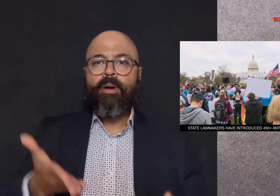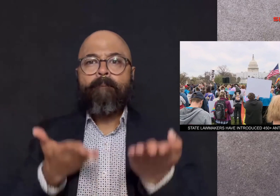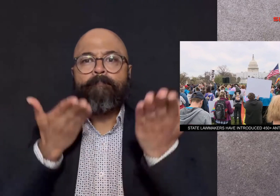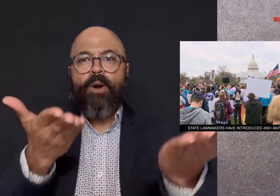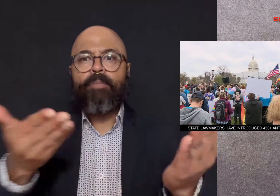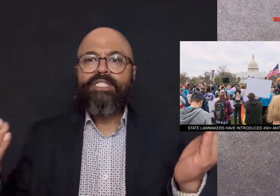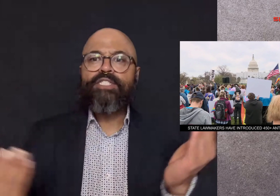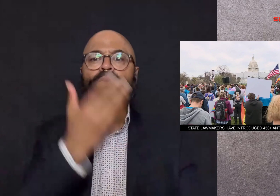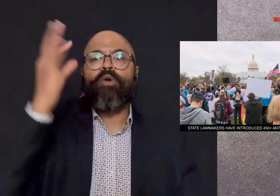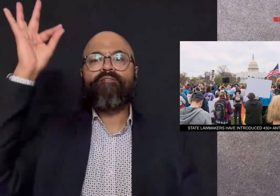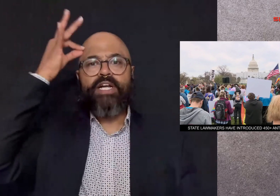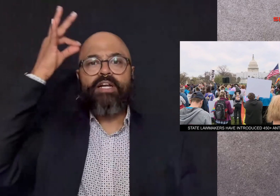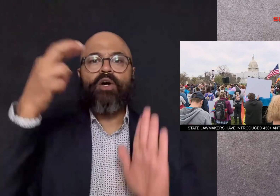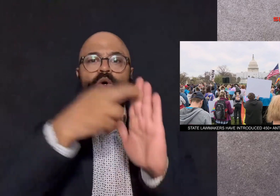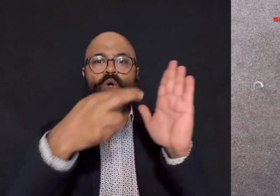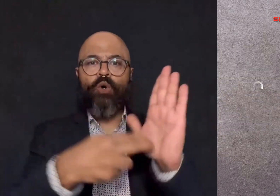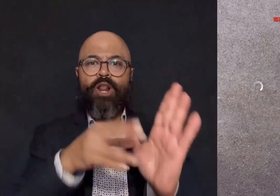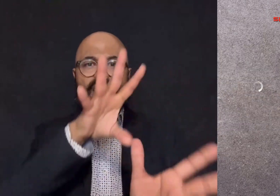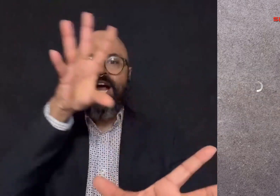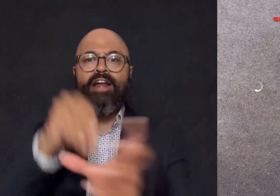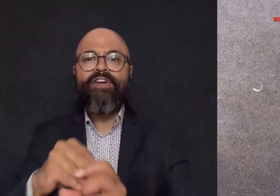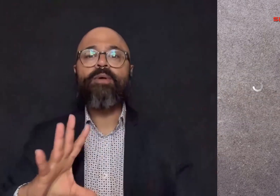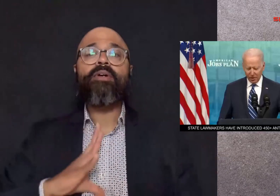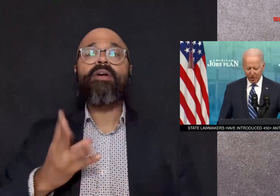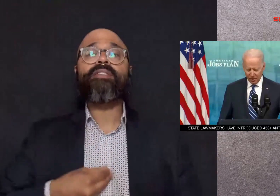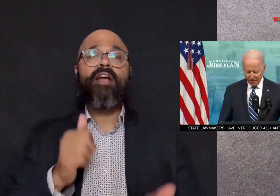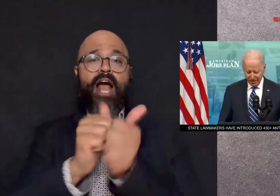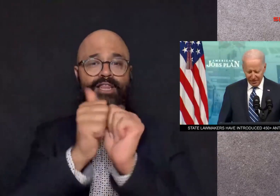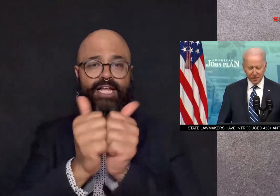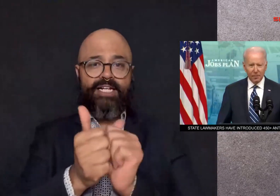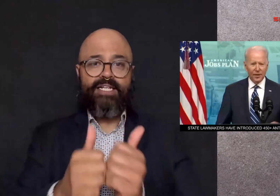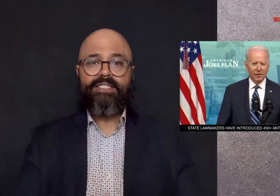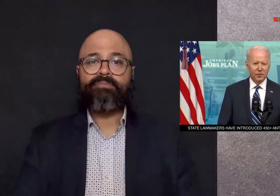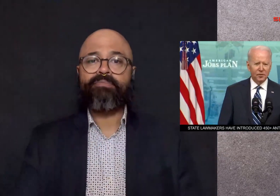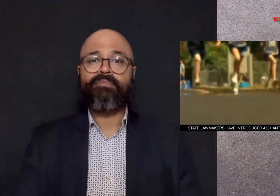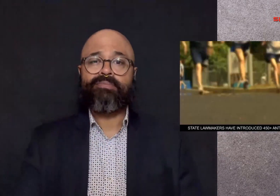the Biden administration is proposing a new federal rule involving transgender athletes